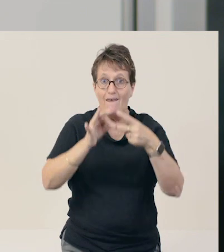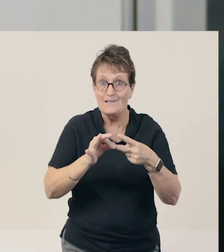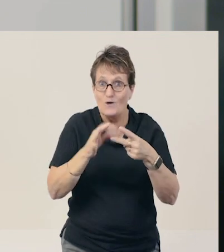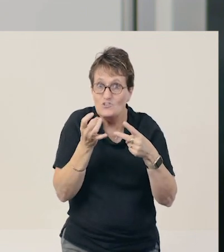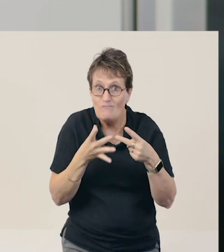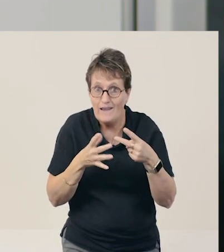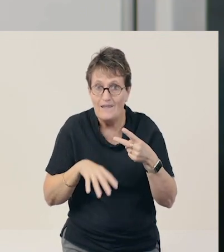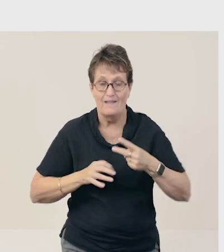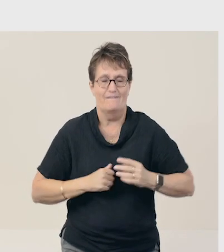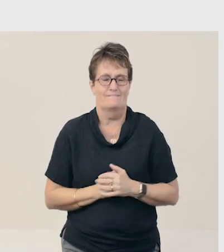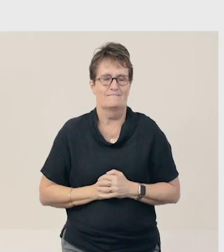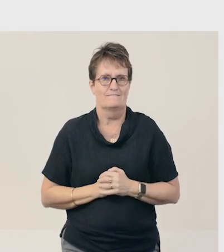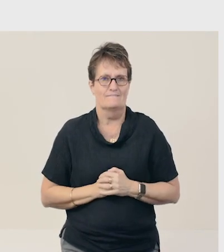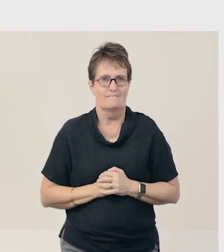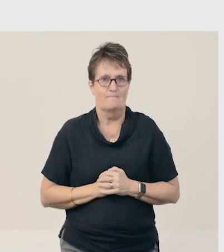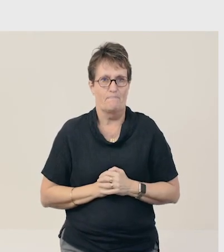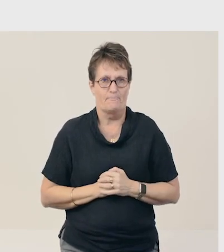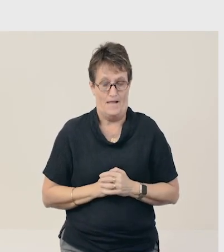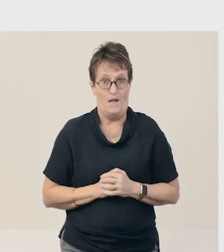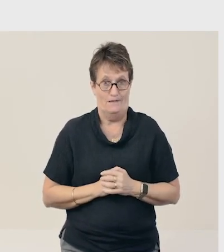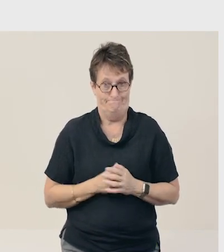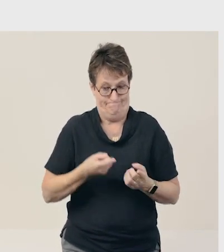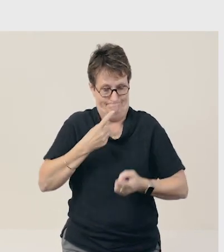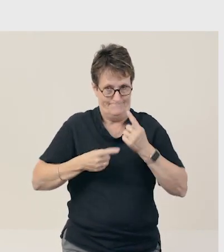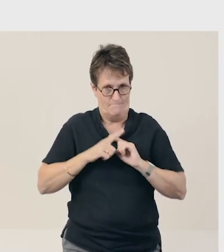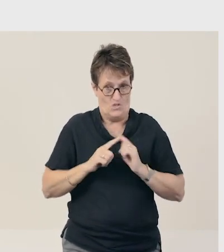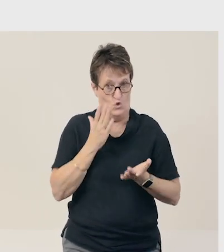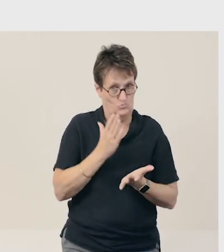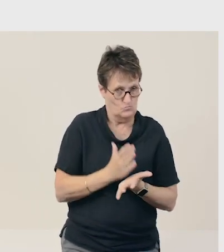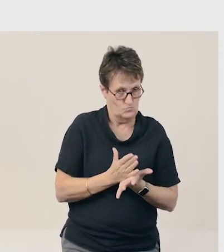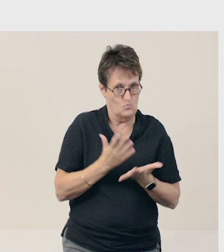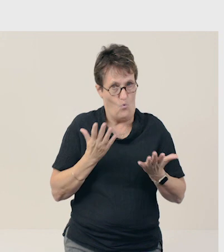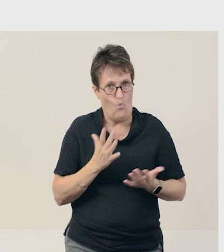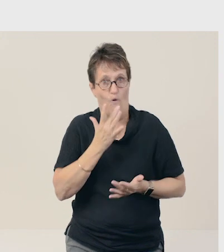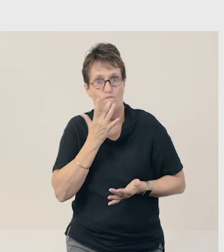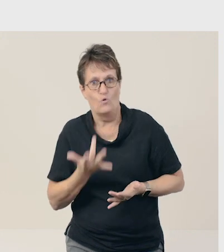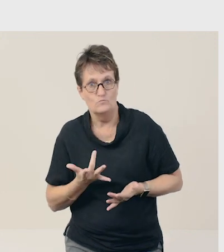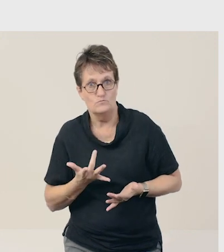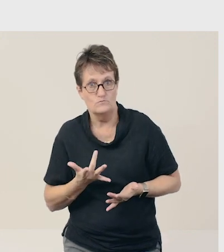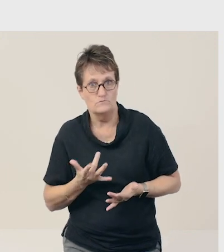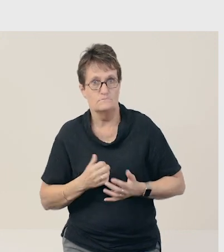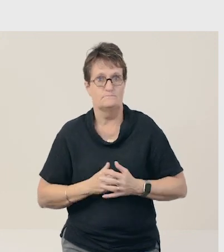Let's continue. Tell me, is this statement true or false?